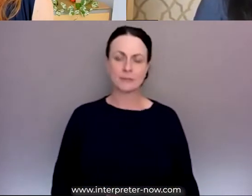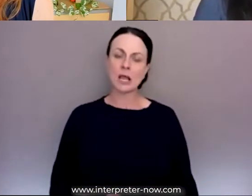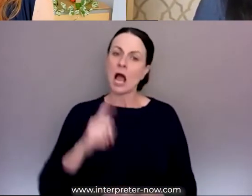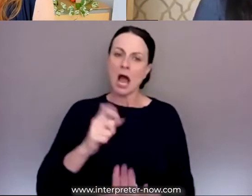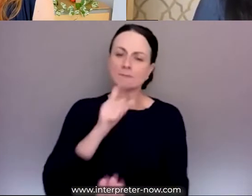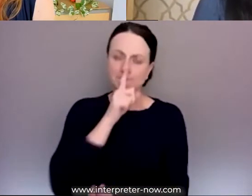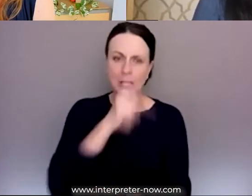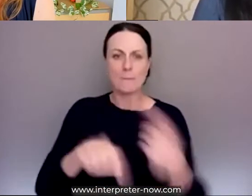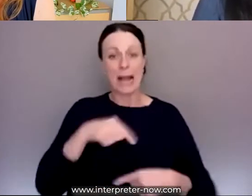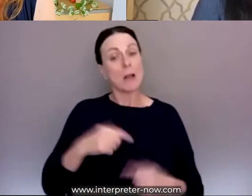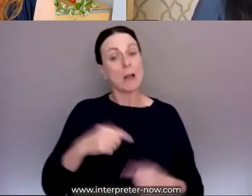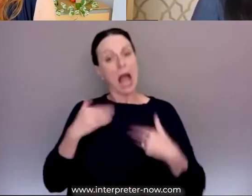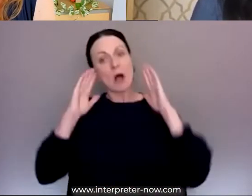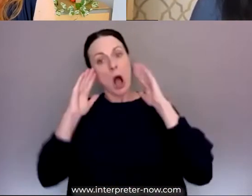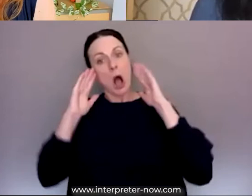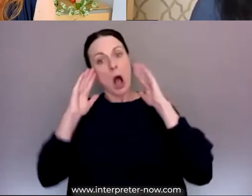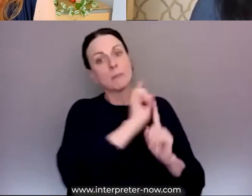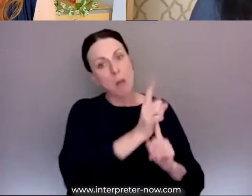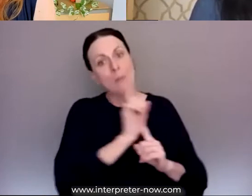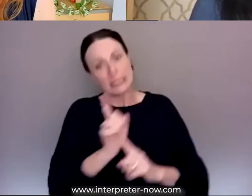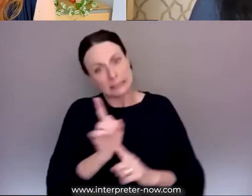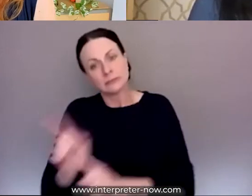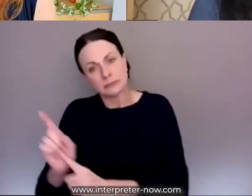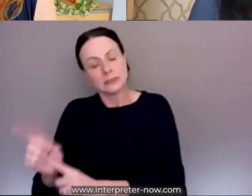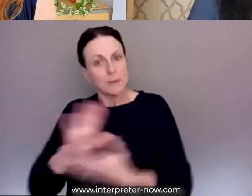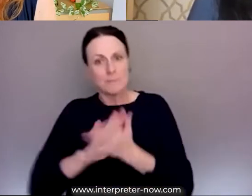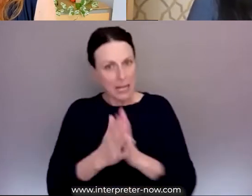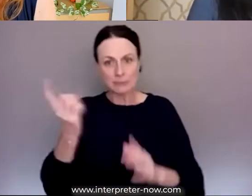There have been some hopeful moments, which I hope we can turn into something significant.